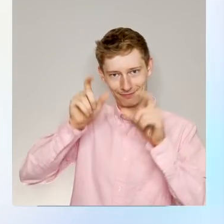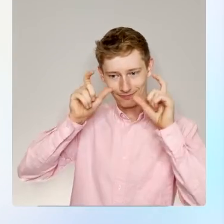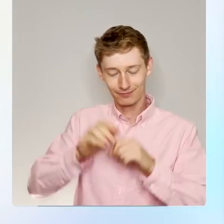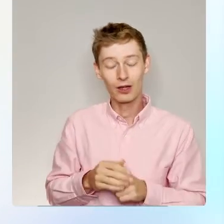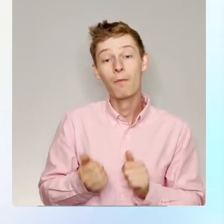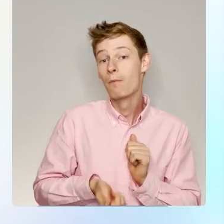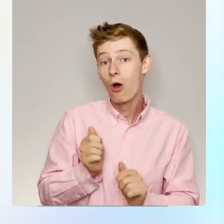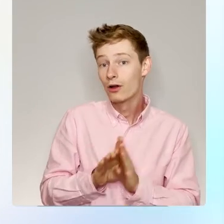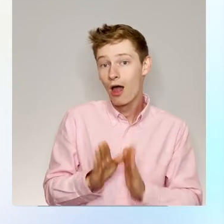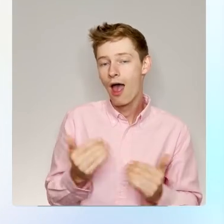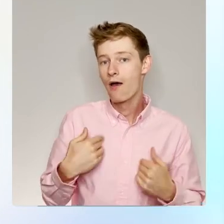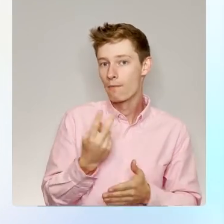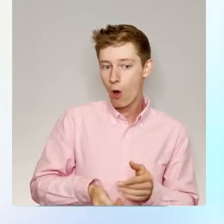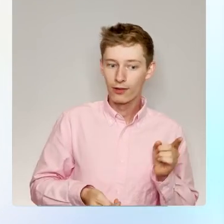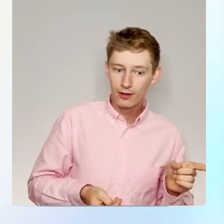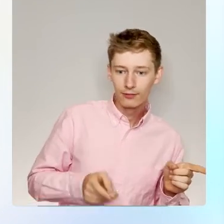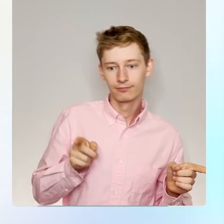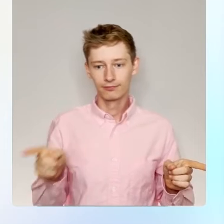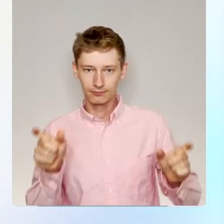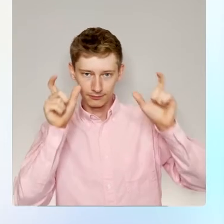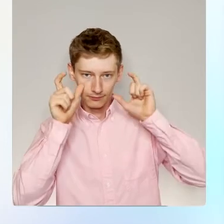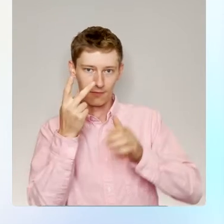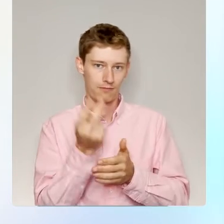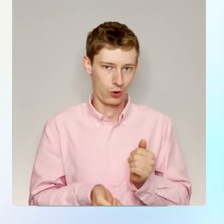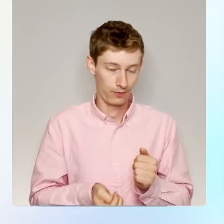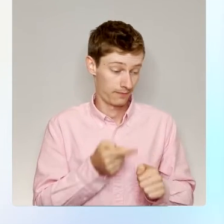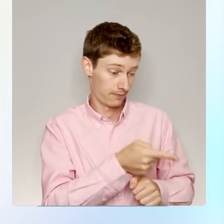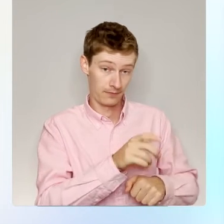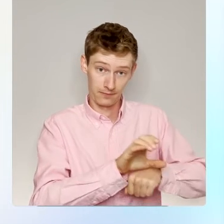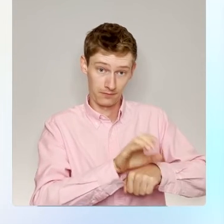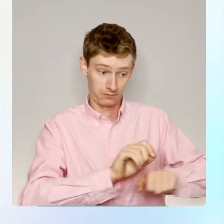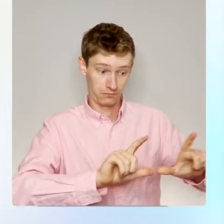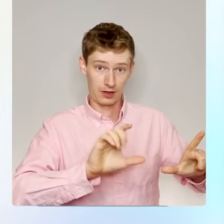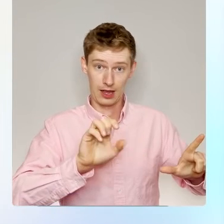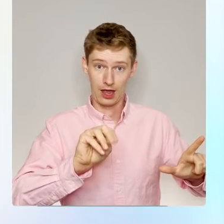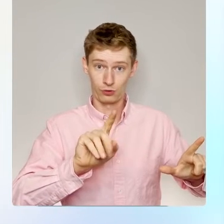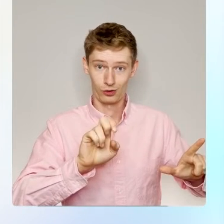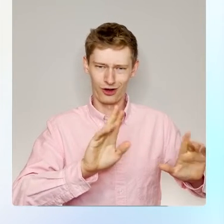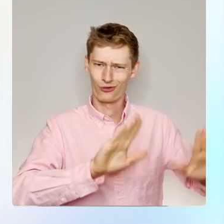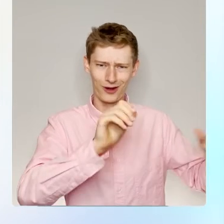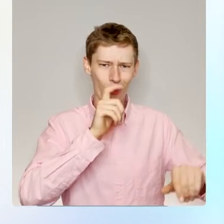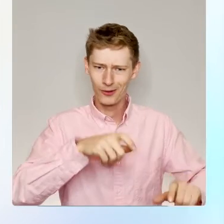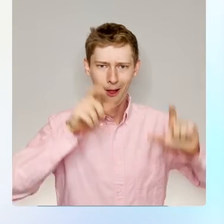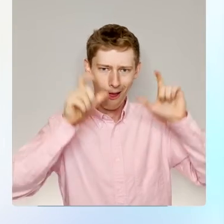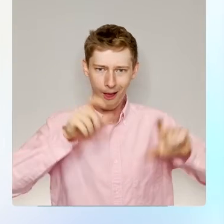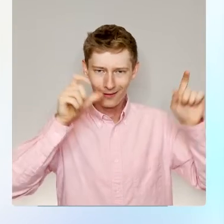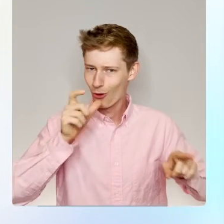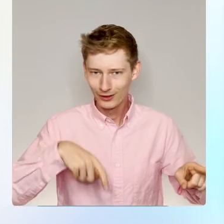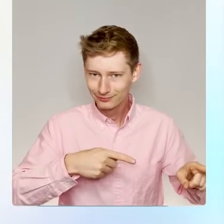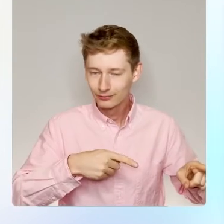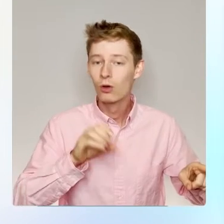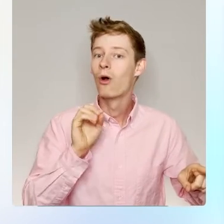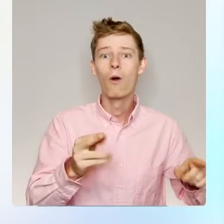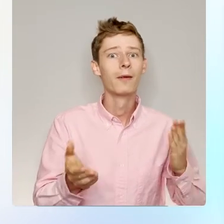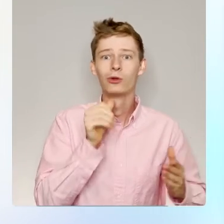Along with the awesome browser side tooling, Meta Quest Browser developers are also lucky enough to be able to use many of the great Oculus developer tools.